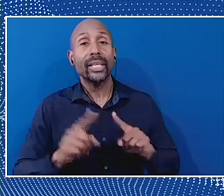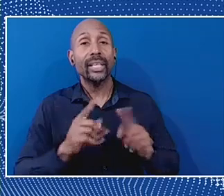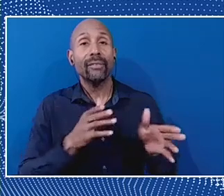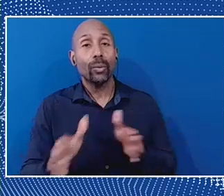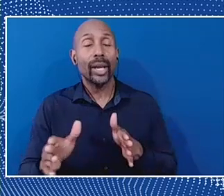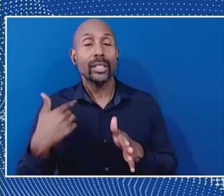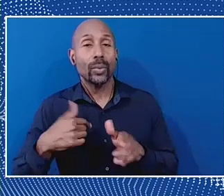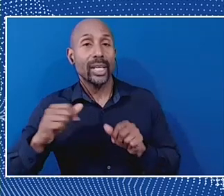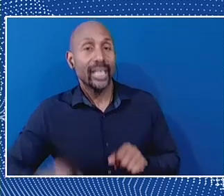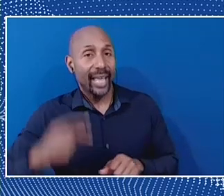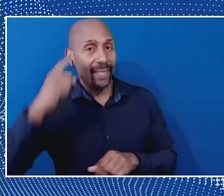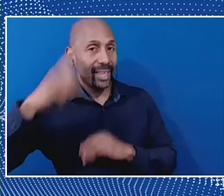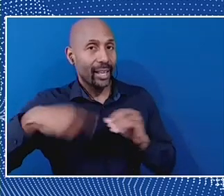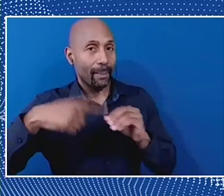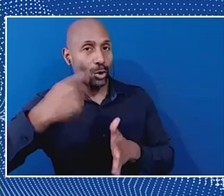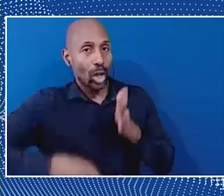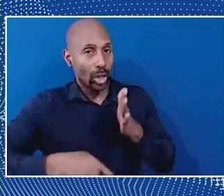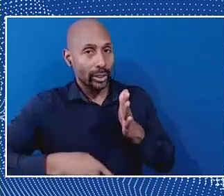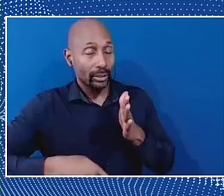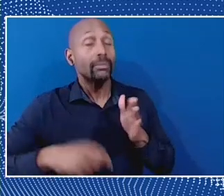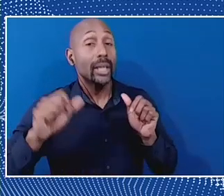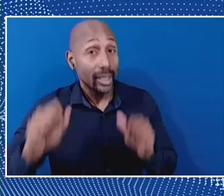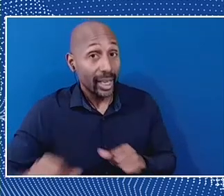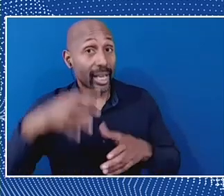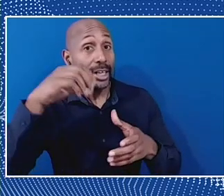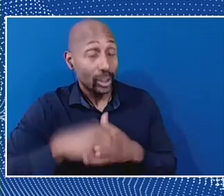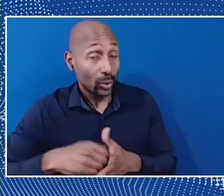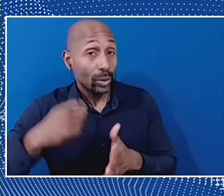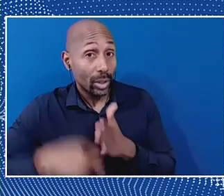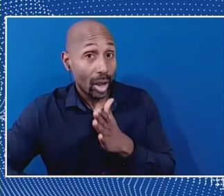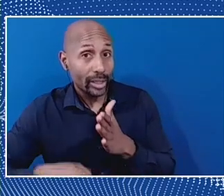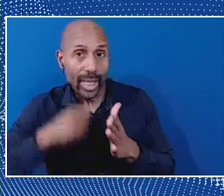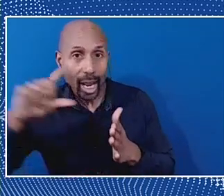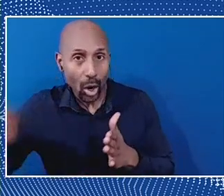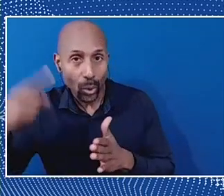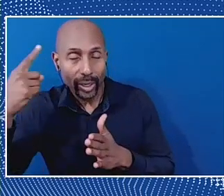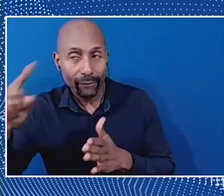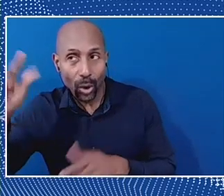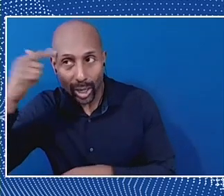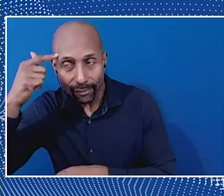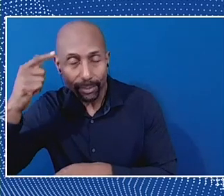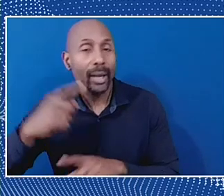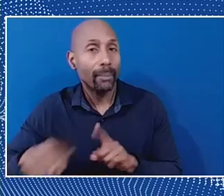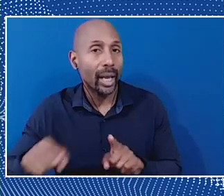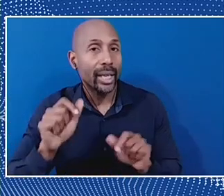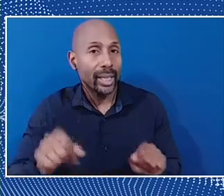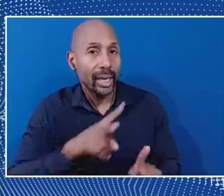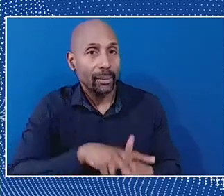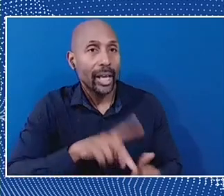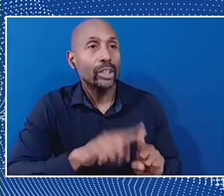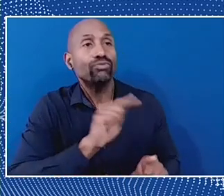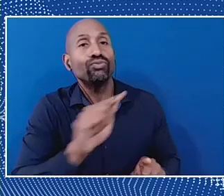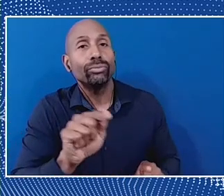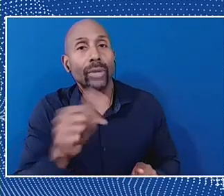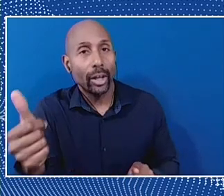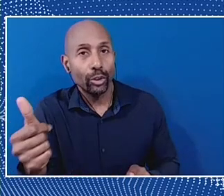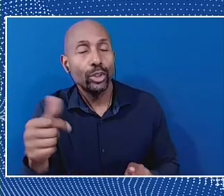could consider costs beyond costs to the government. Okay? We're not amending any of the provisions